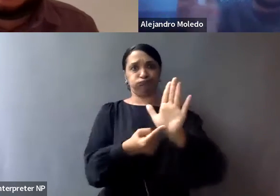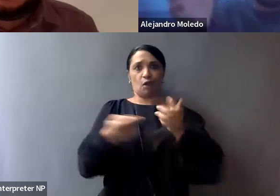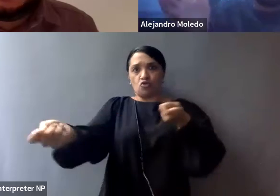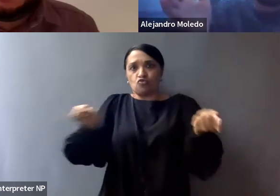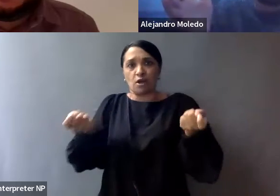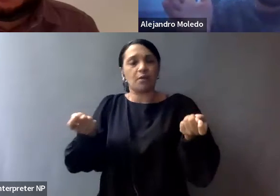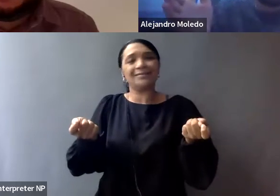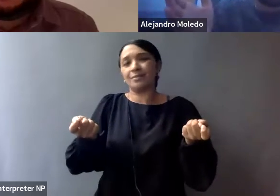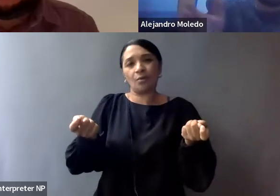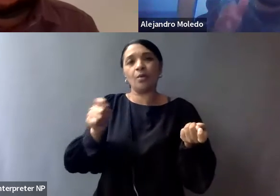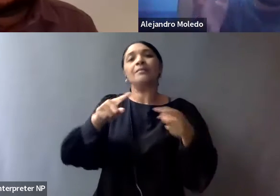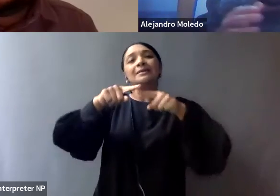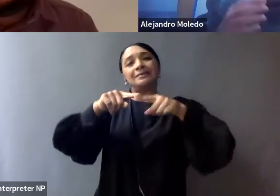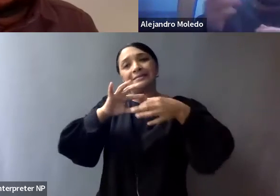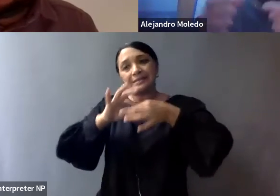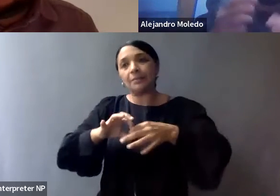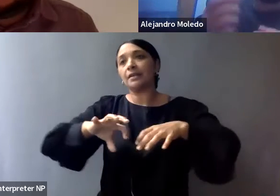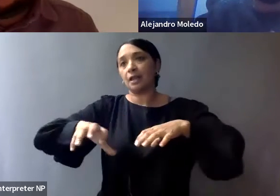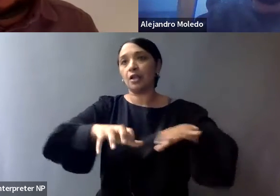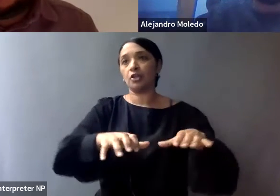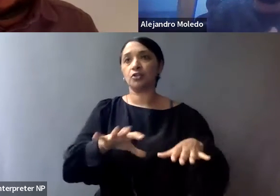Within these constraints, we are getting progress